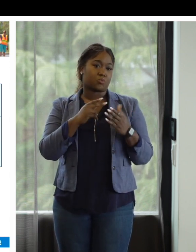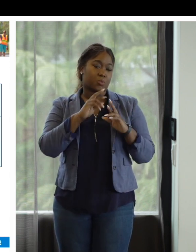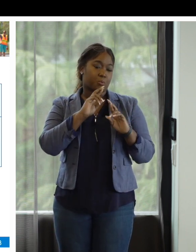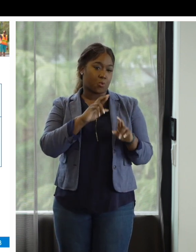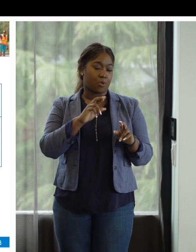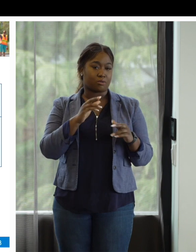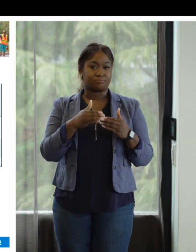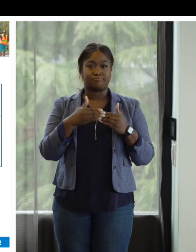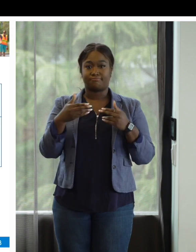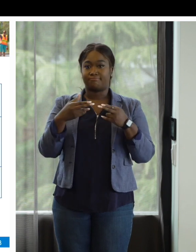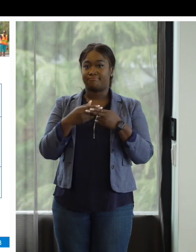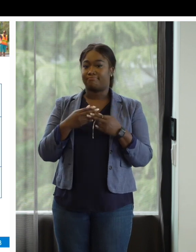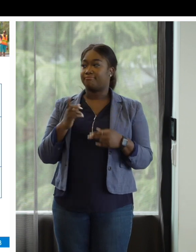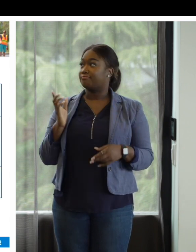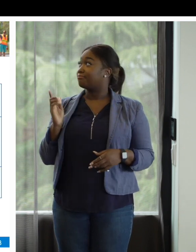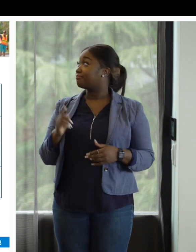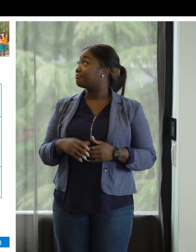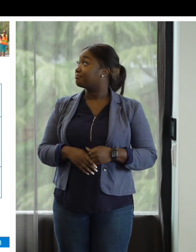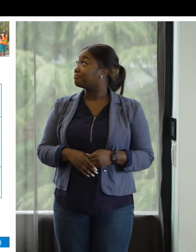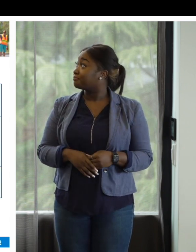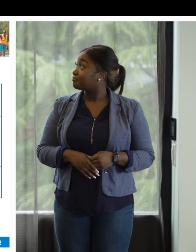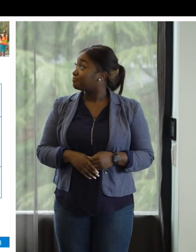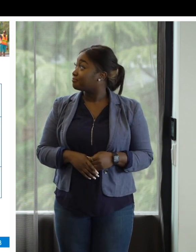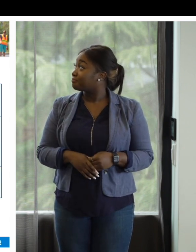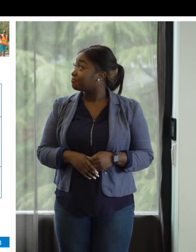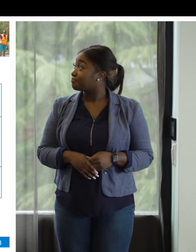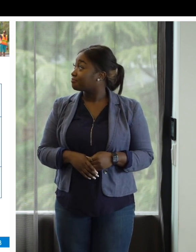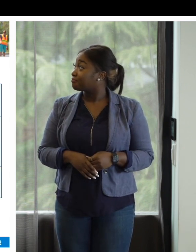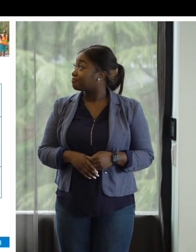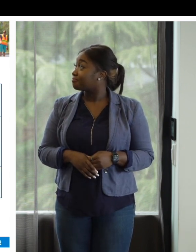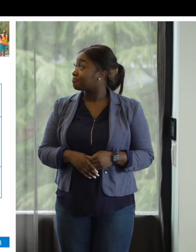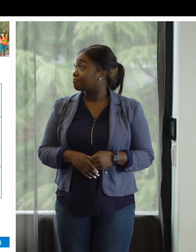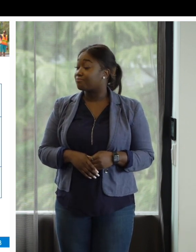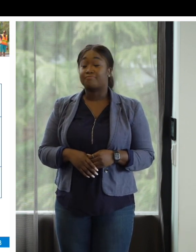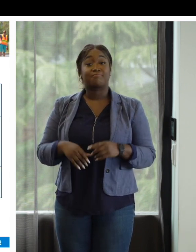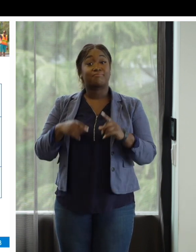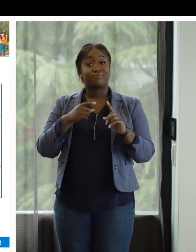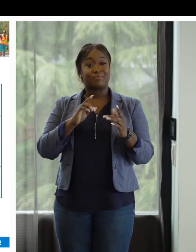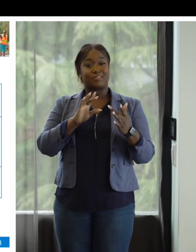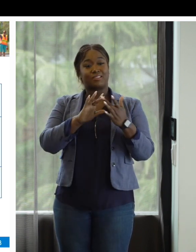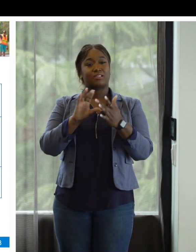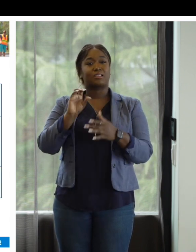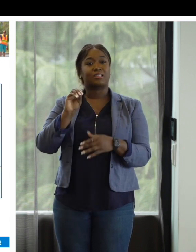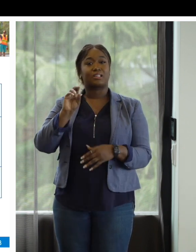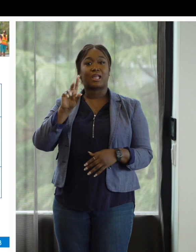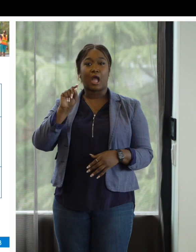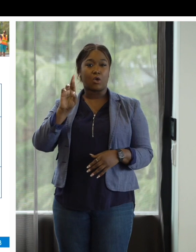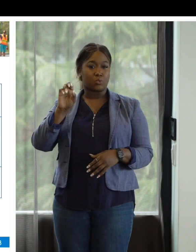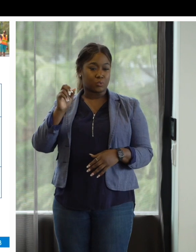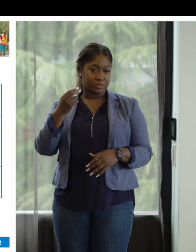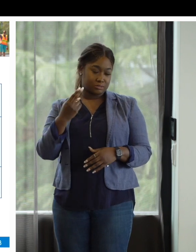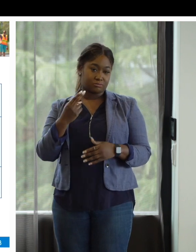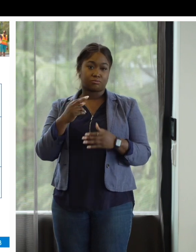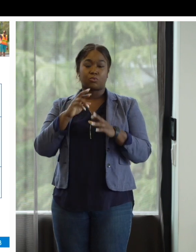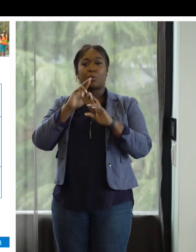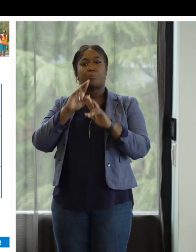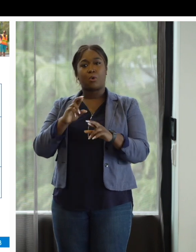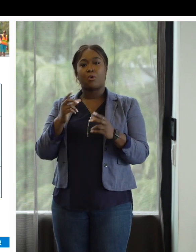and this outreach report we went to over 3 hundred or so